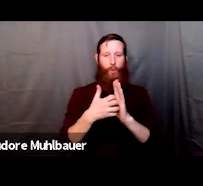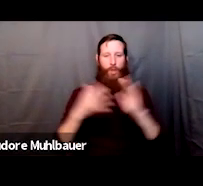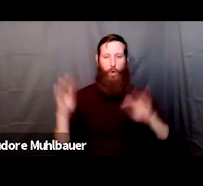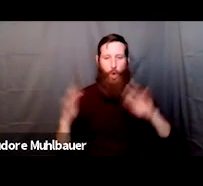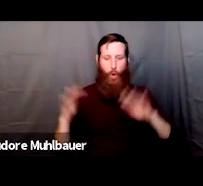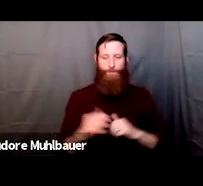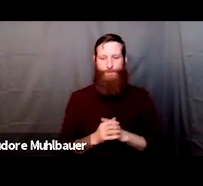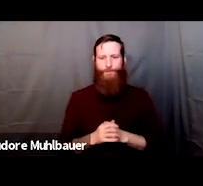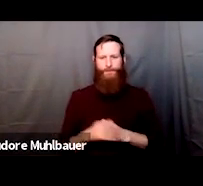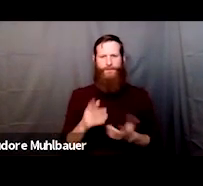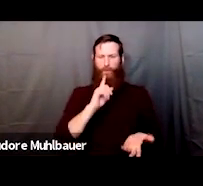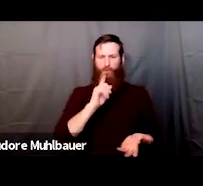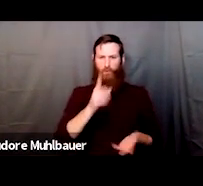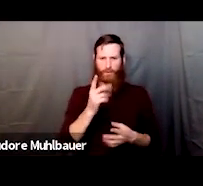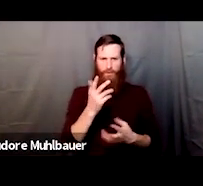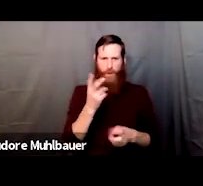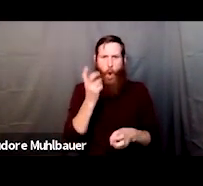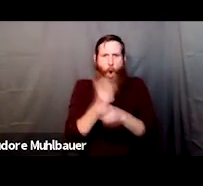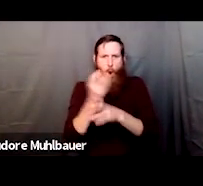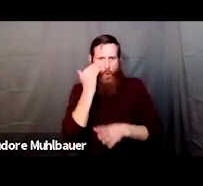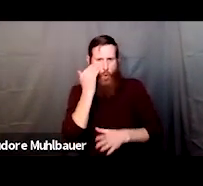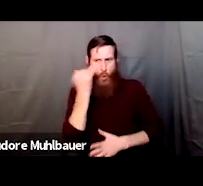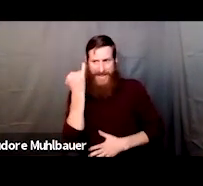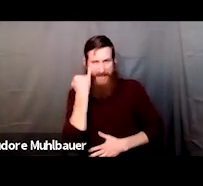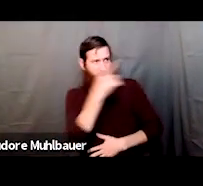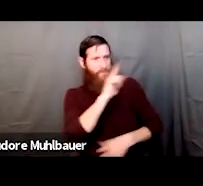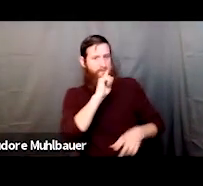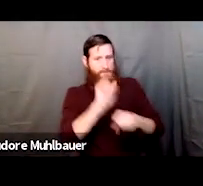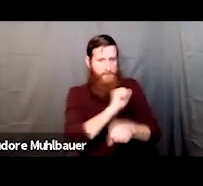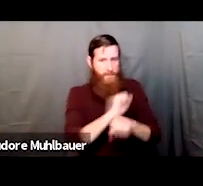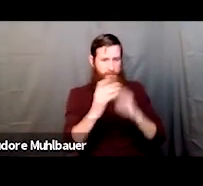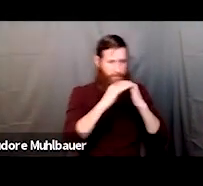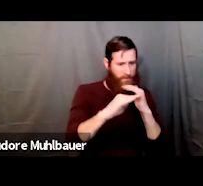It's hard to know if there is unstable snow out there at any given time, so because of that, we should use the tools provided to us